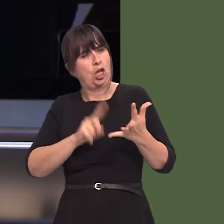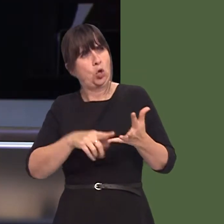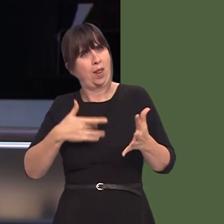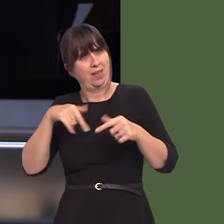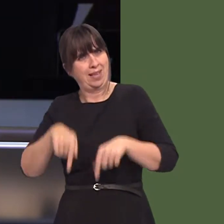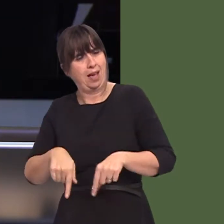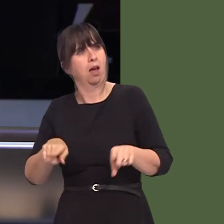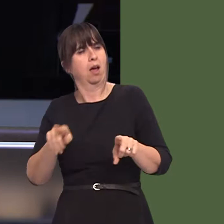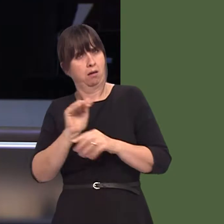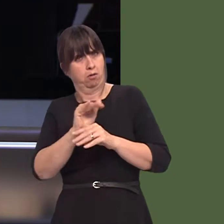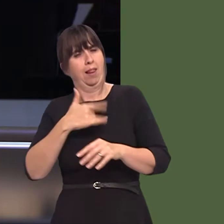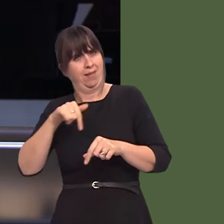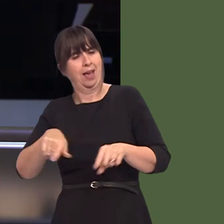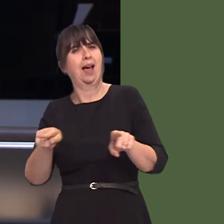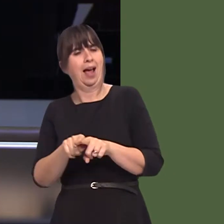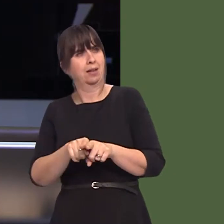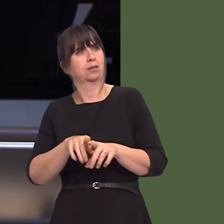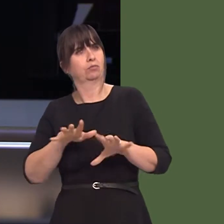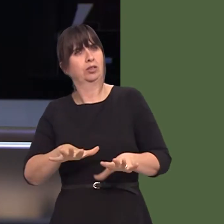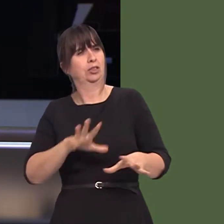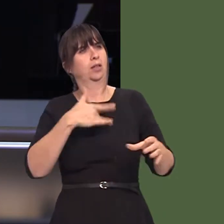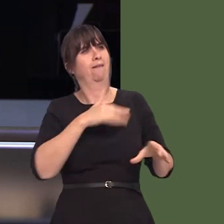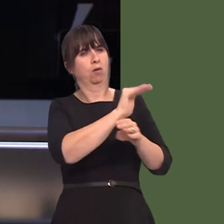this country and also British citizens in the EU?